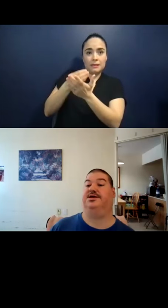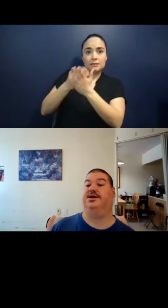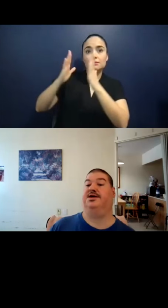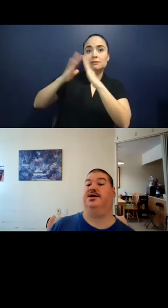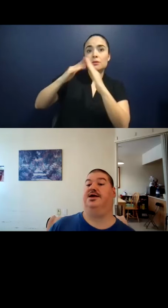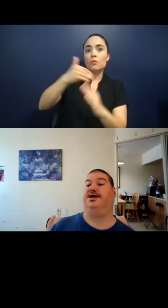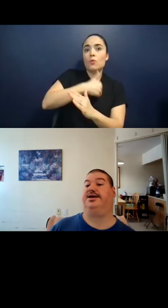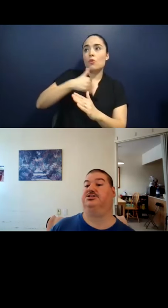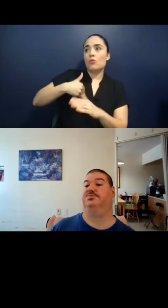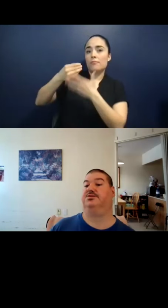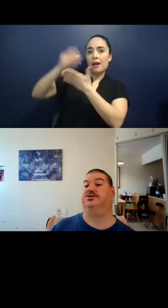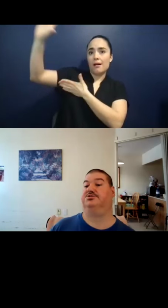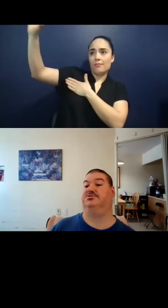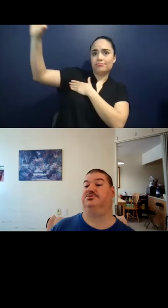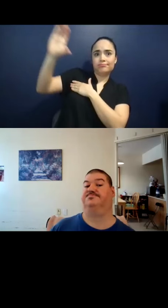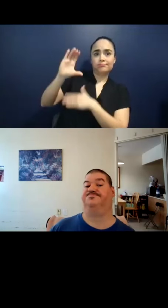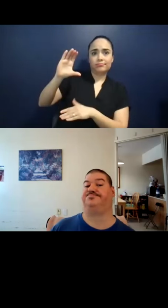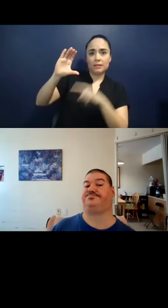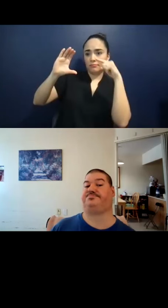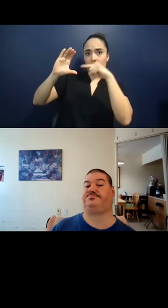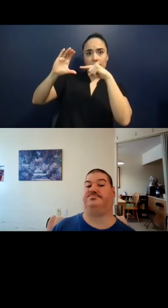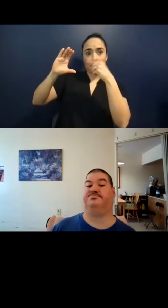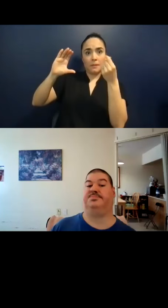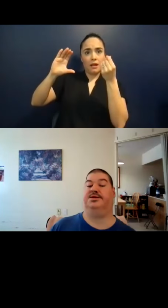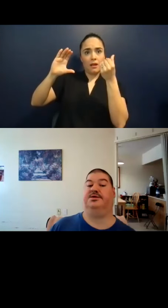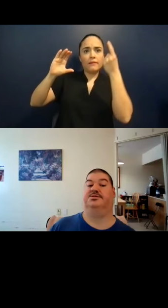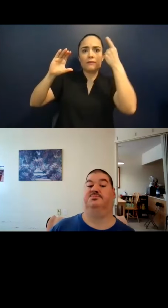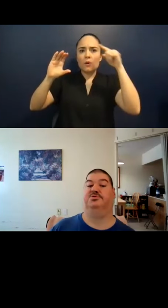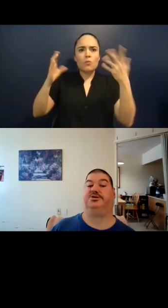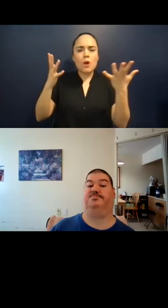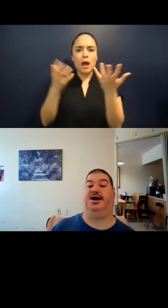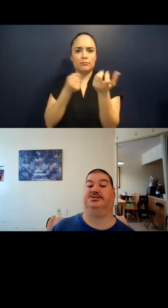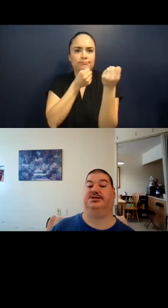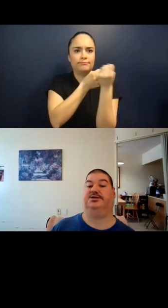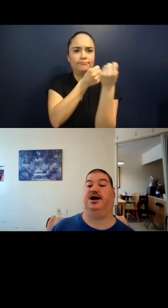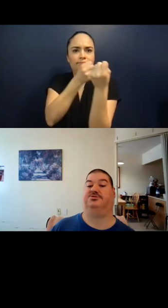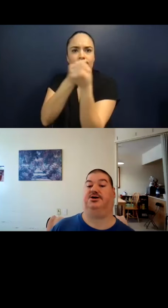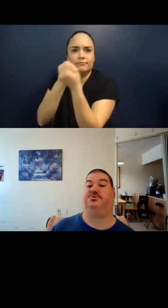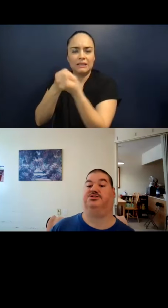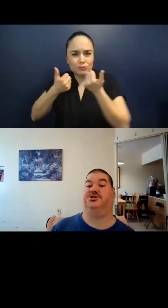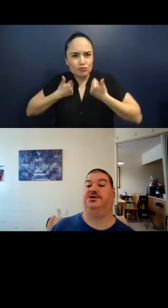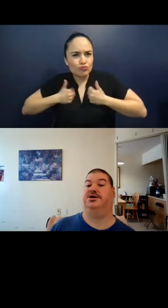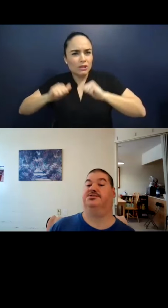disability vaccine initiative and is funded by the city . We just got funded by the city to support the community